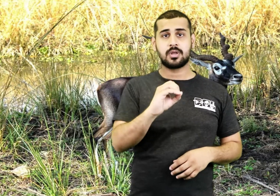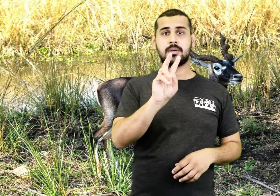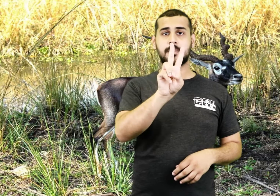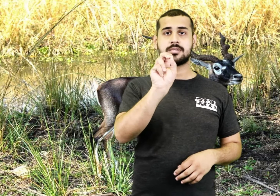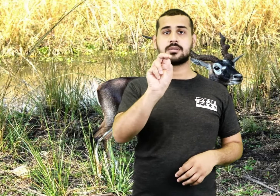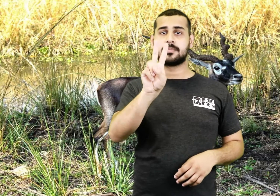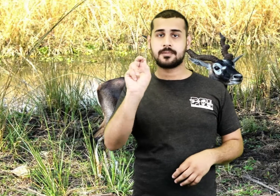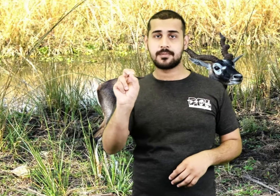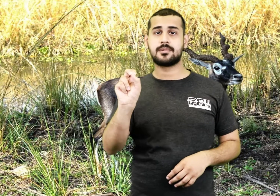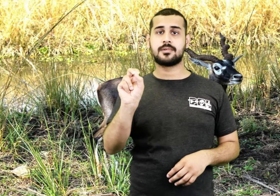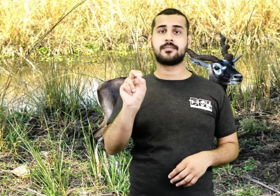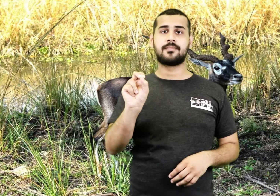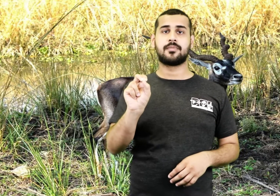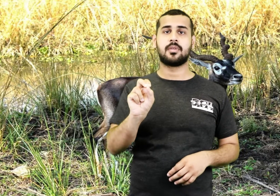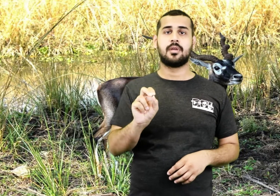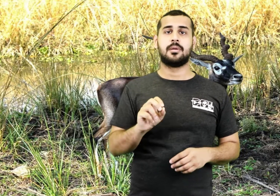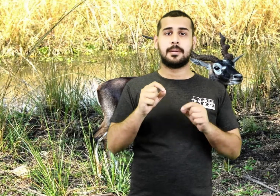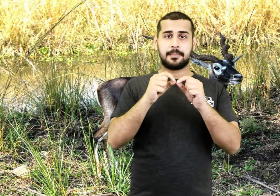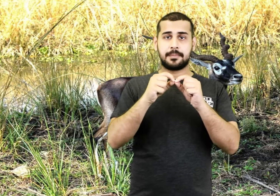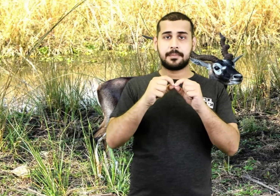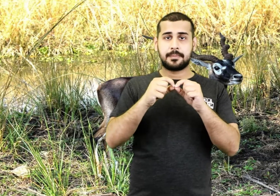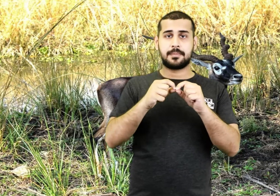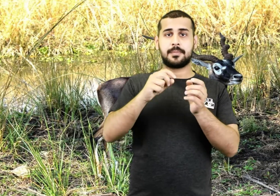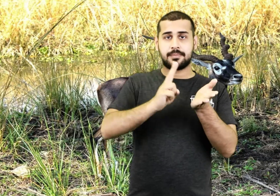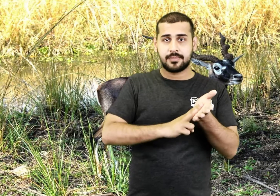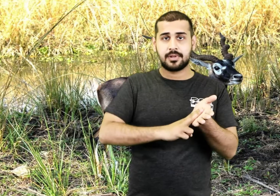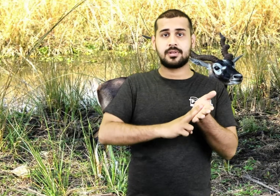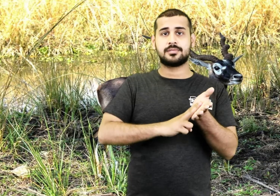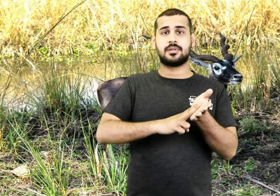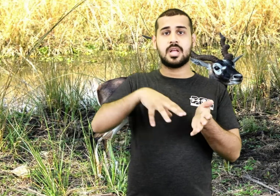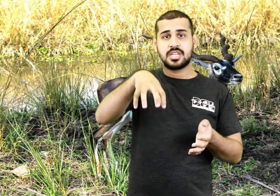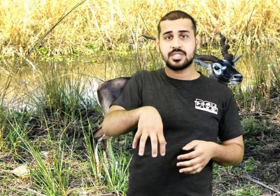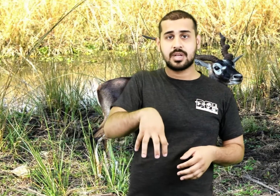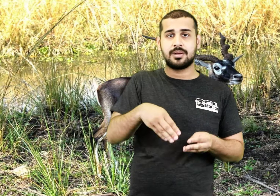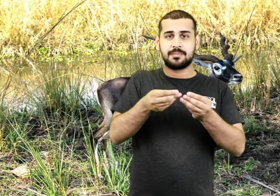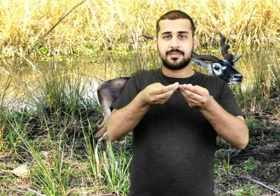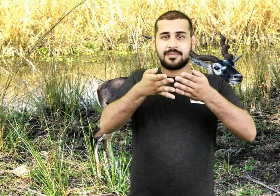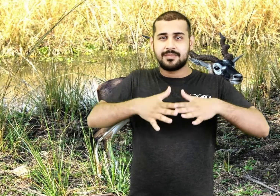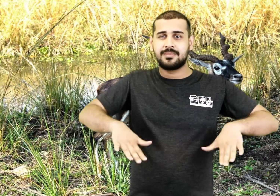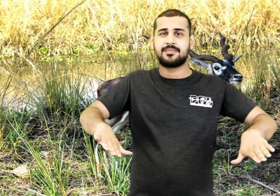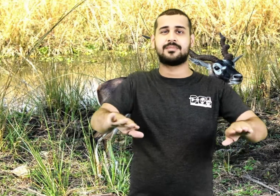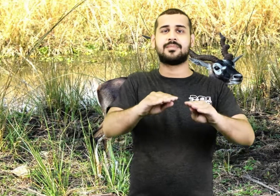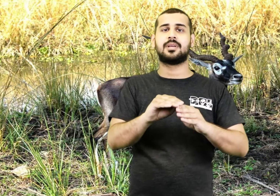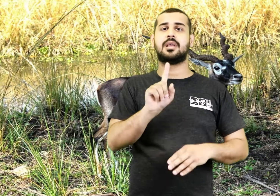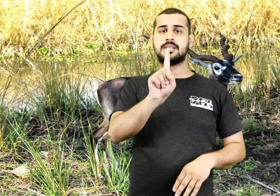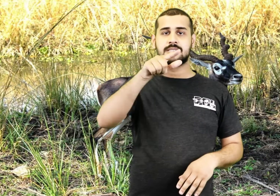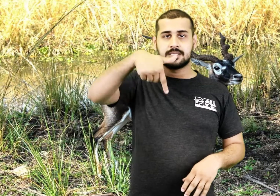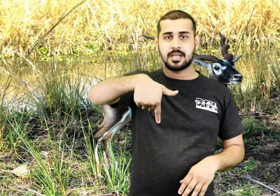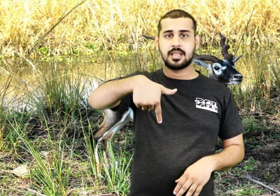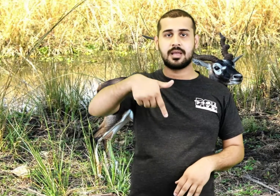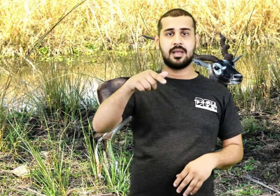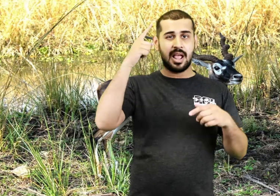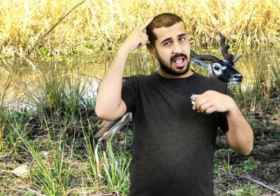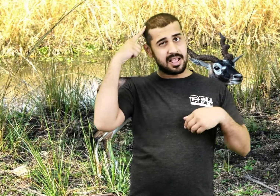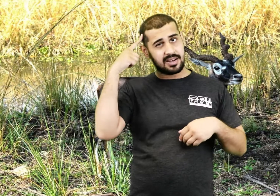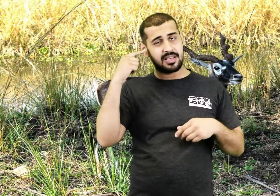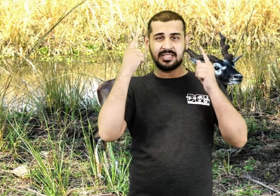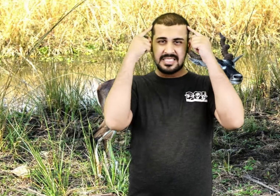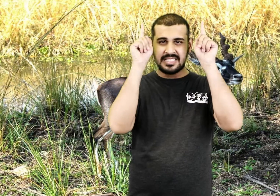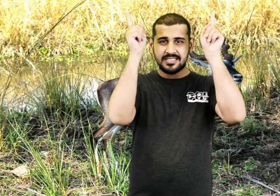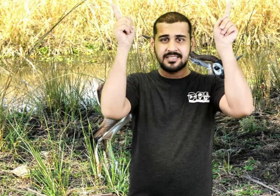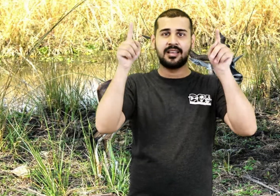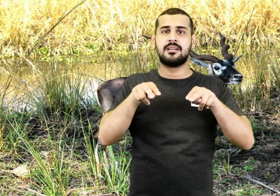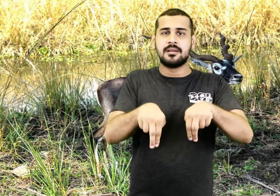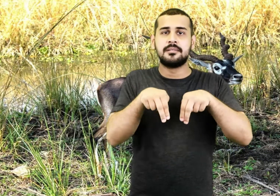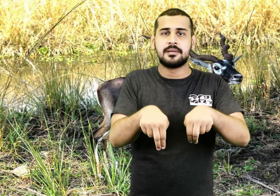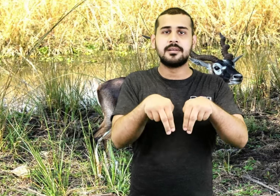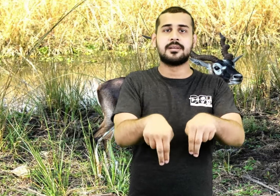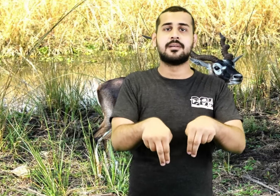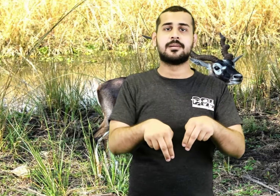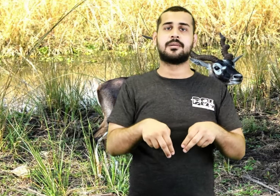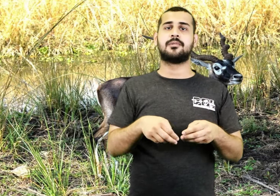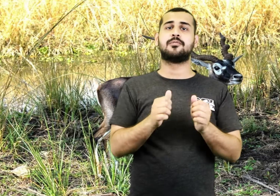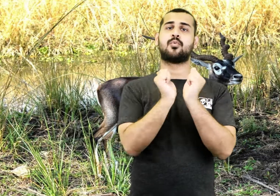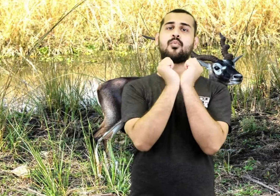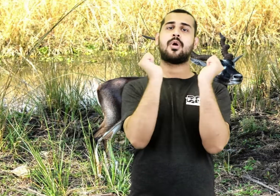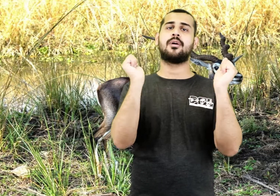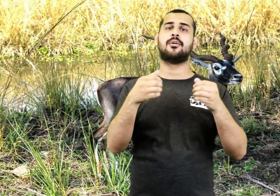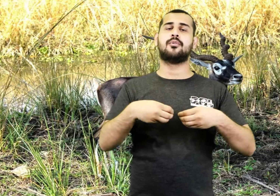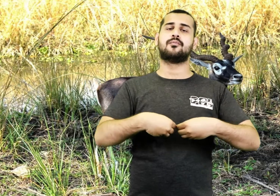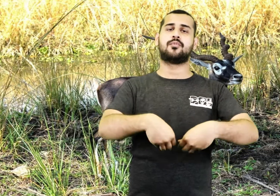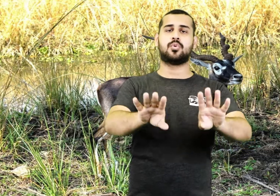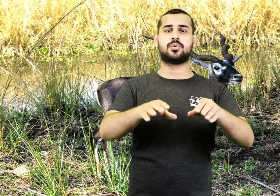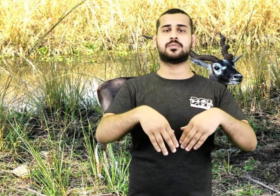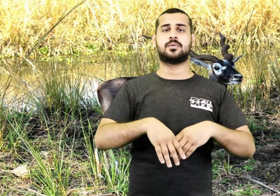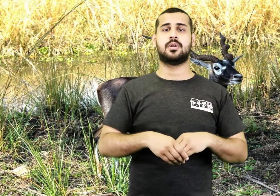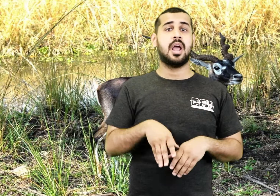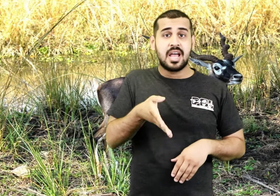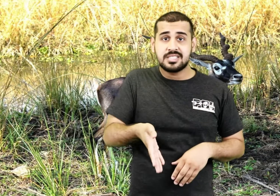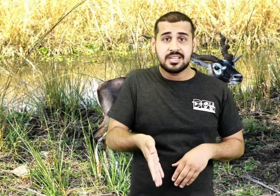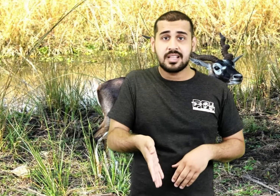In October 2020, 17 black deer were released into the natural environment at the Cholistan in Bahawalnagar,